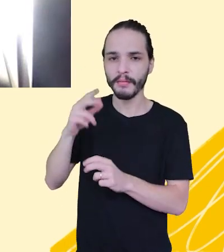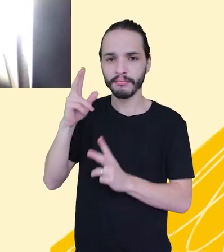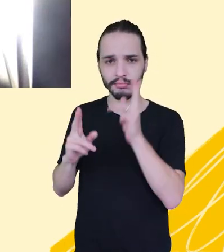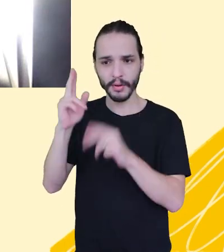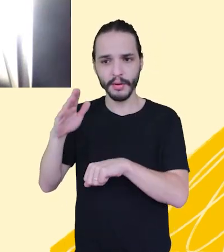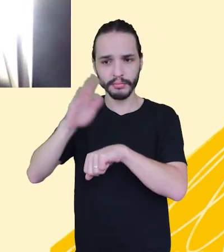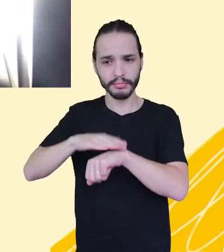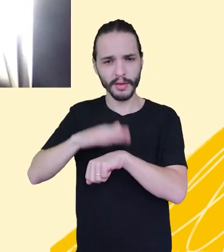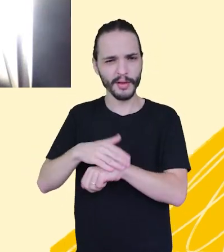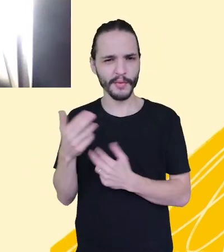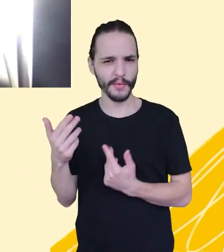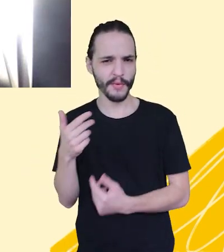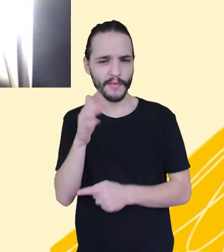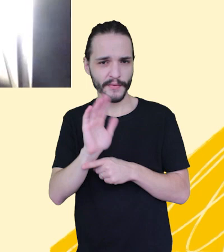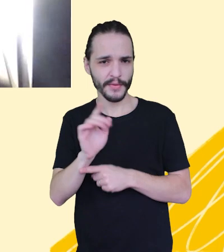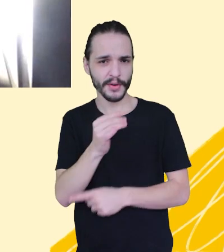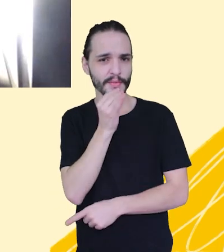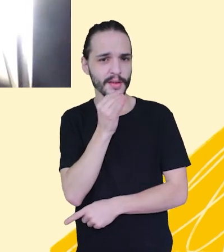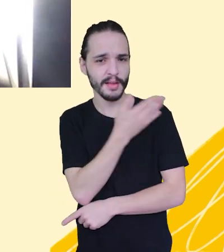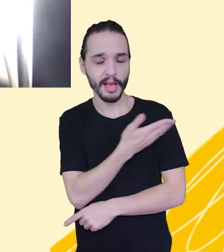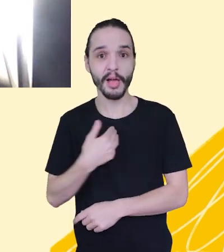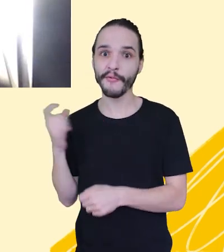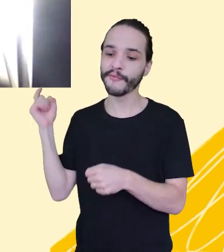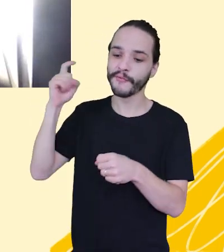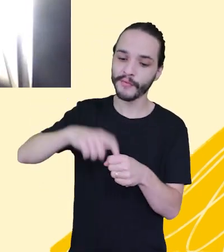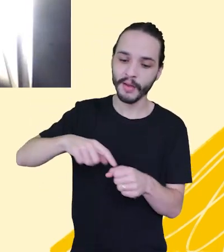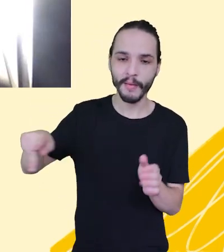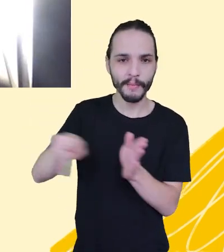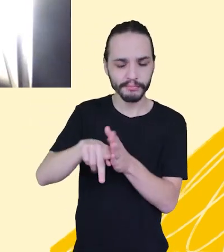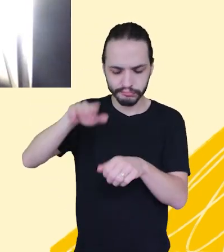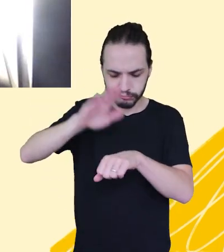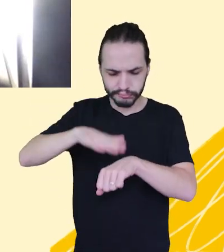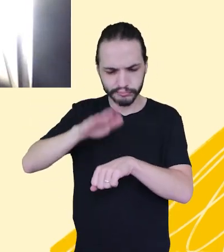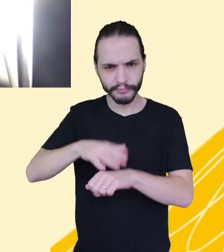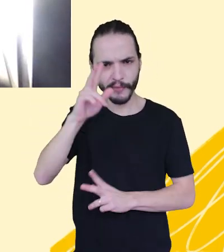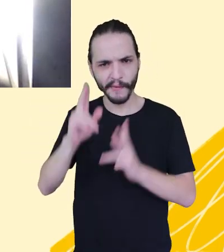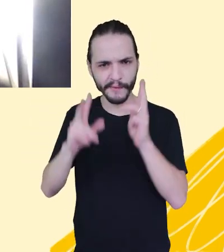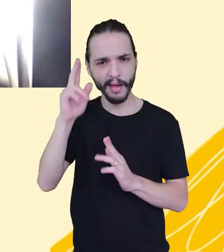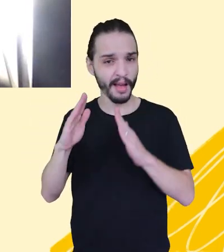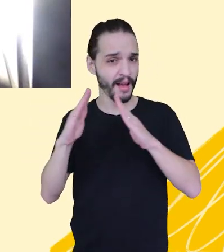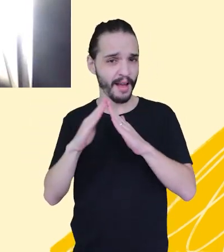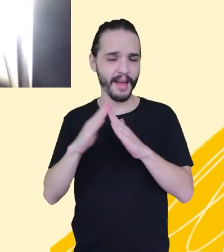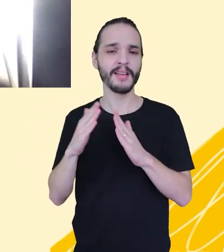I started again to edit by myself at home. Very simple.